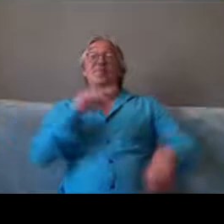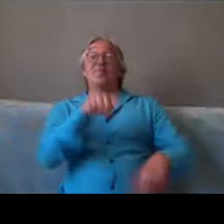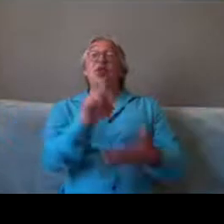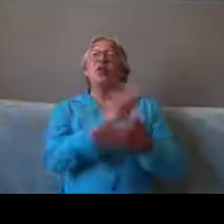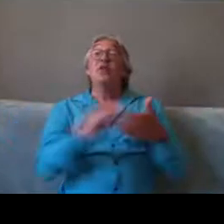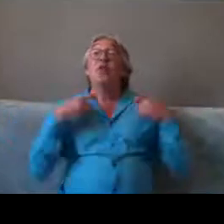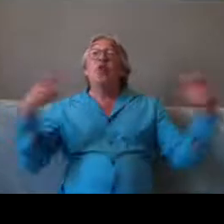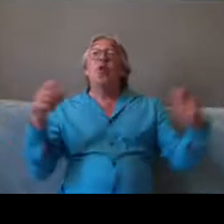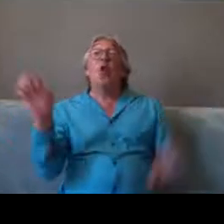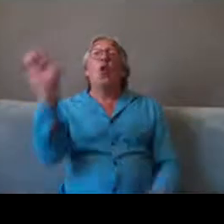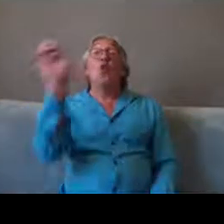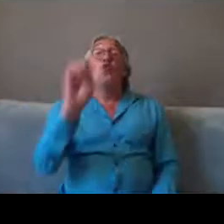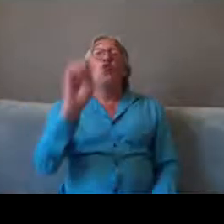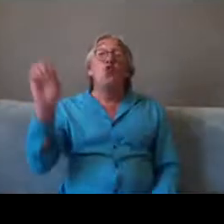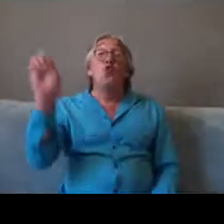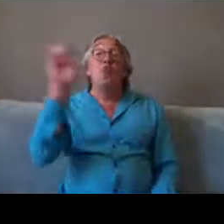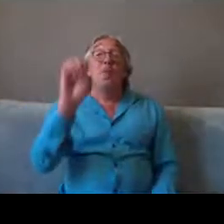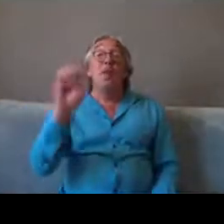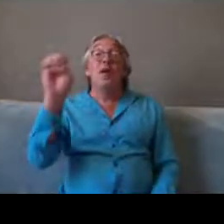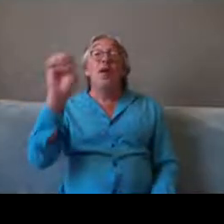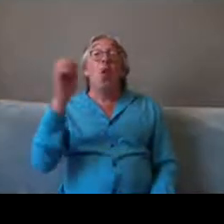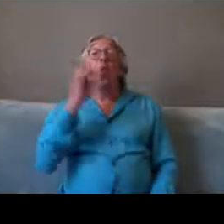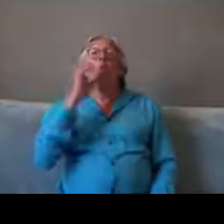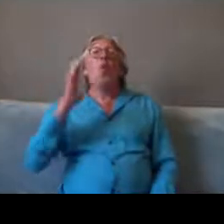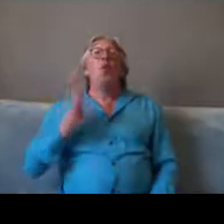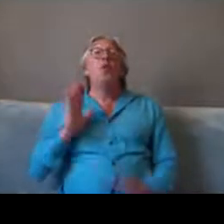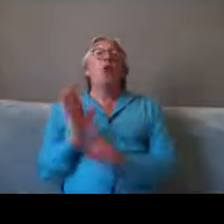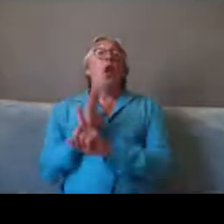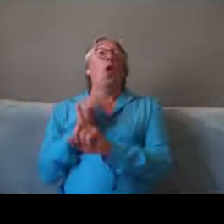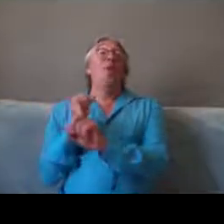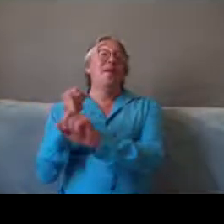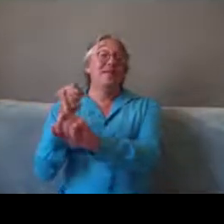to be closer to the other fields are for the moment also